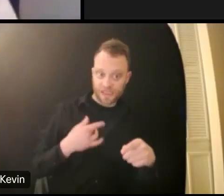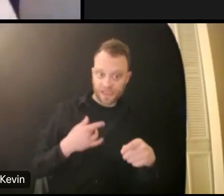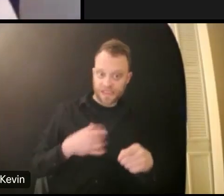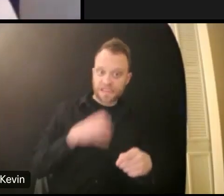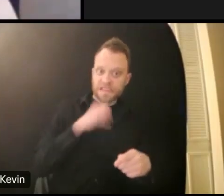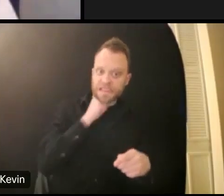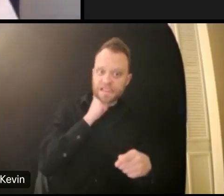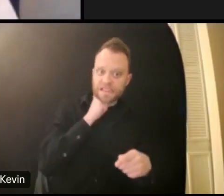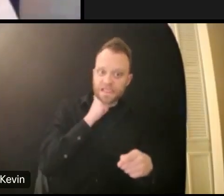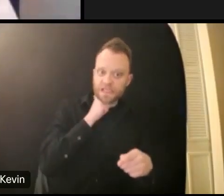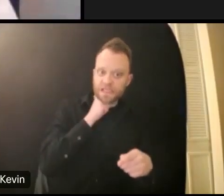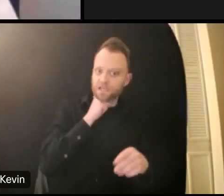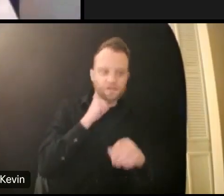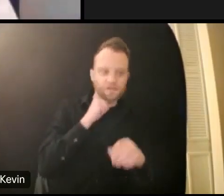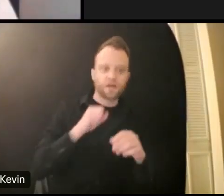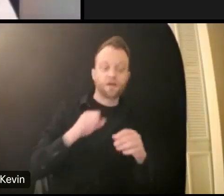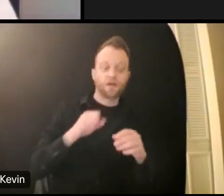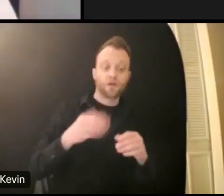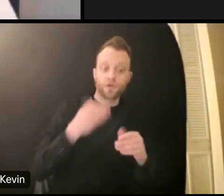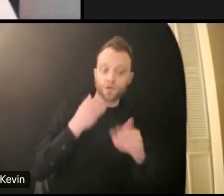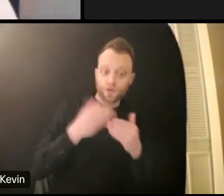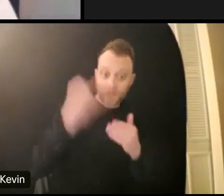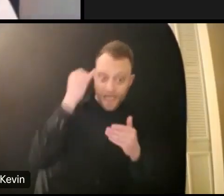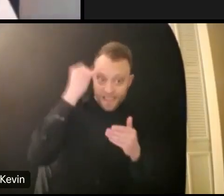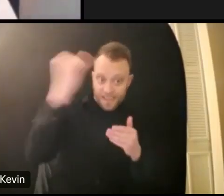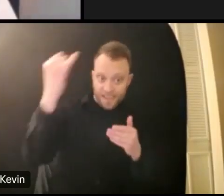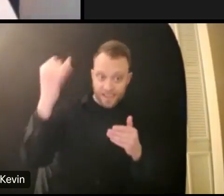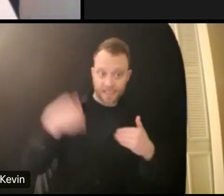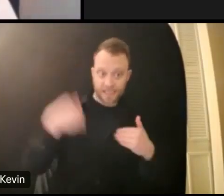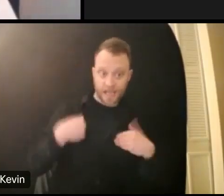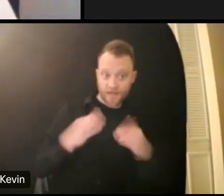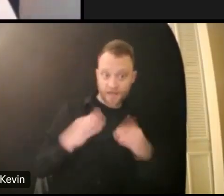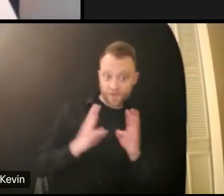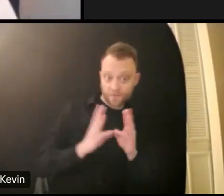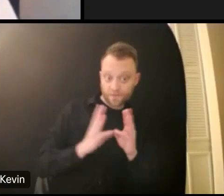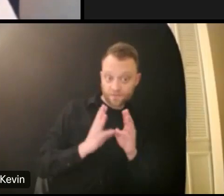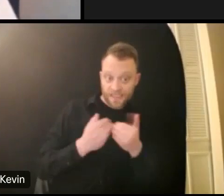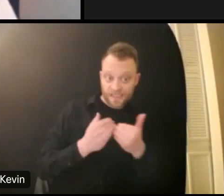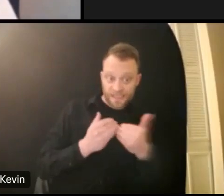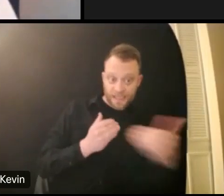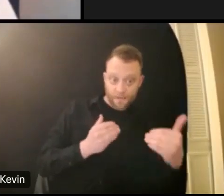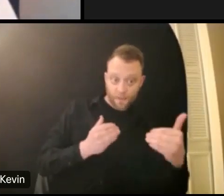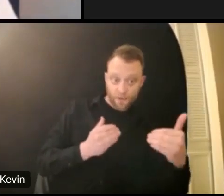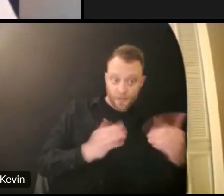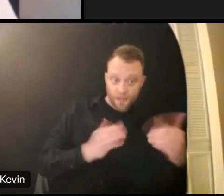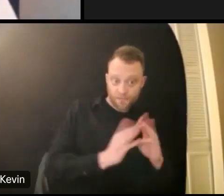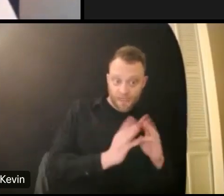community is invited to have much more time to talk about it and engage at a special meeting,